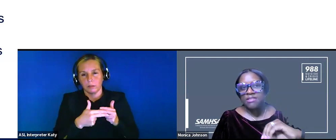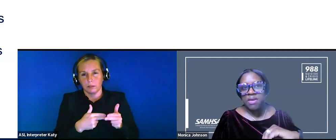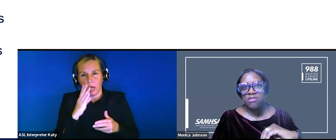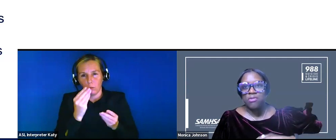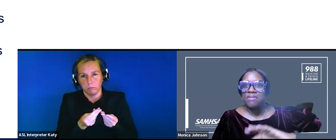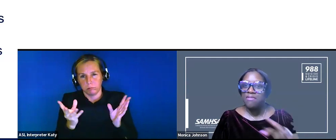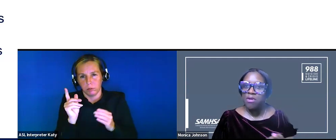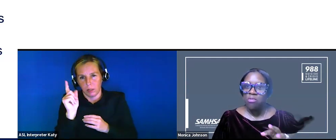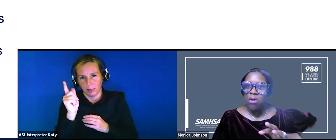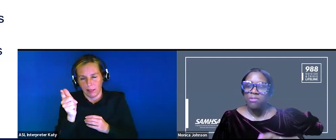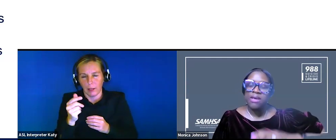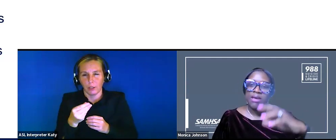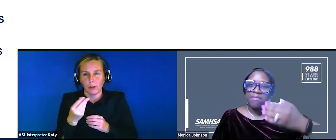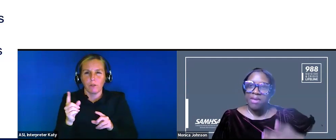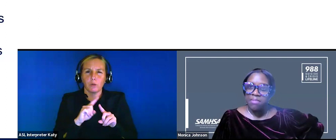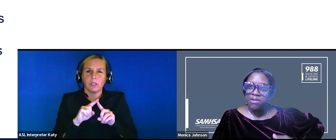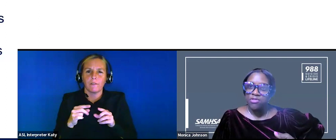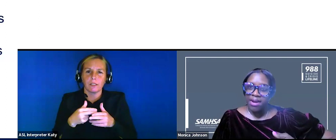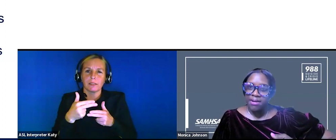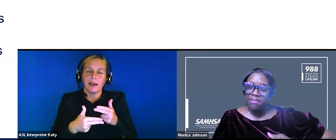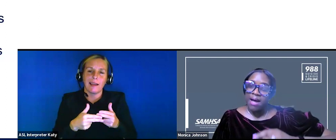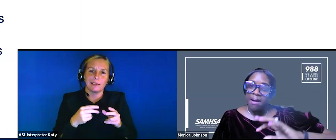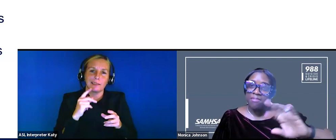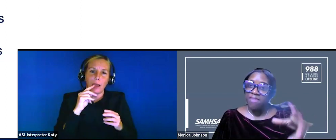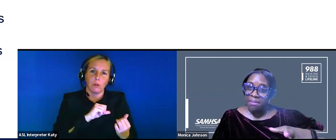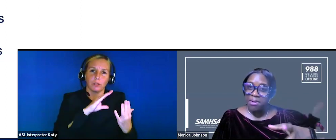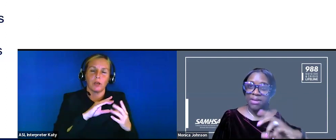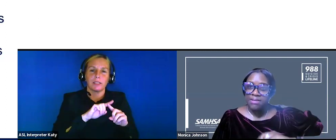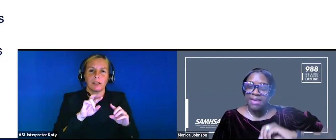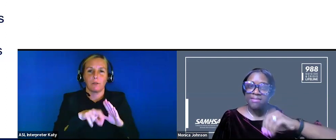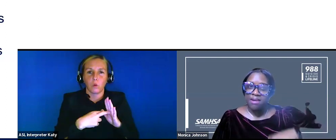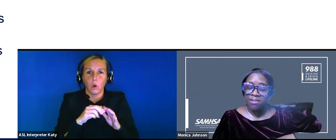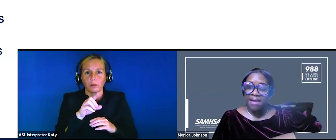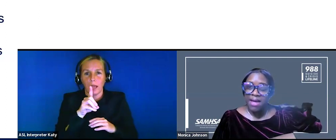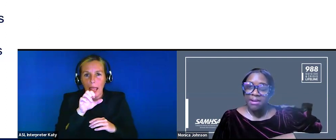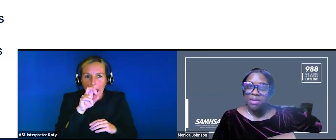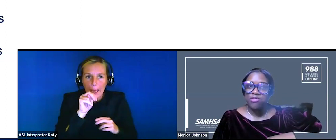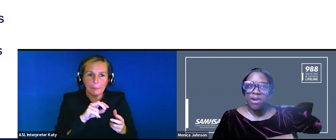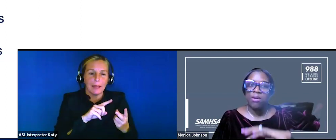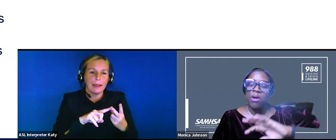speak to the different roles of the Administrator. Vibrant, in this case, is our Lifeline Administrator.